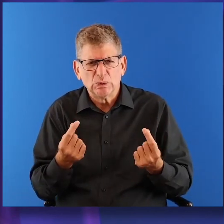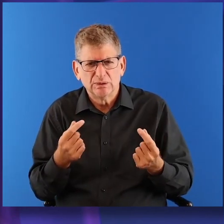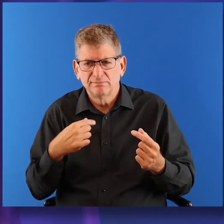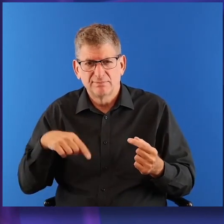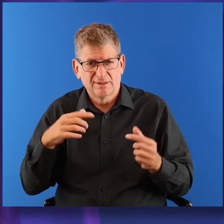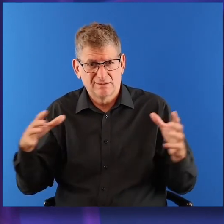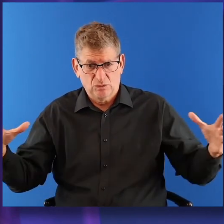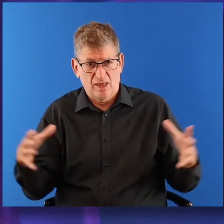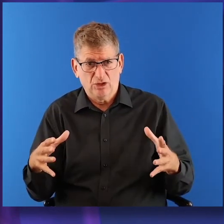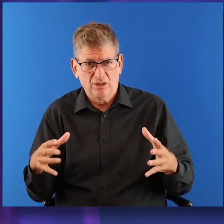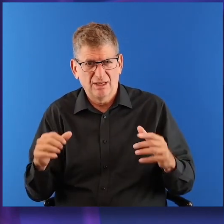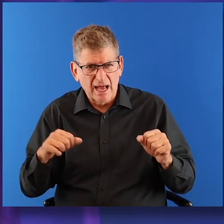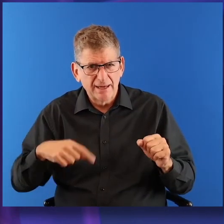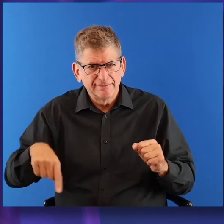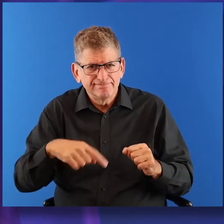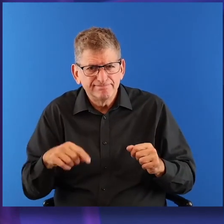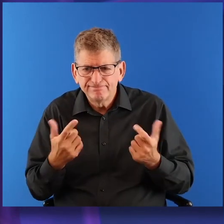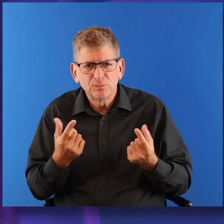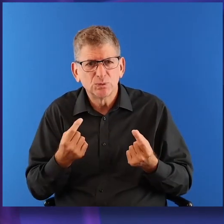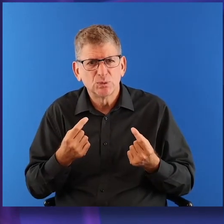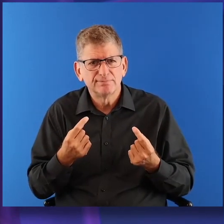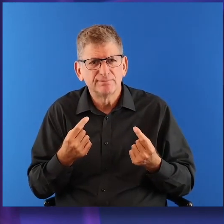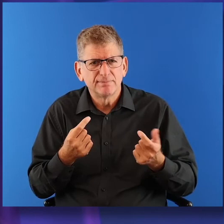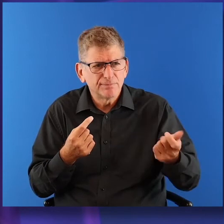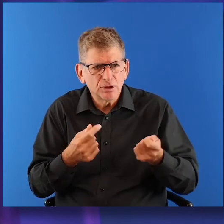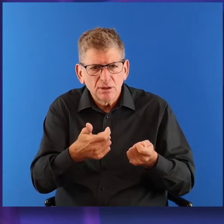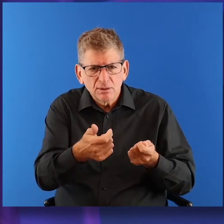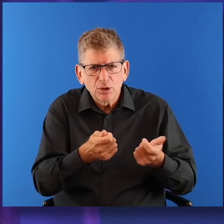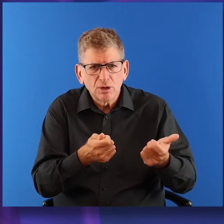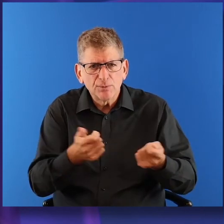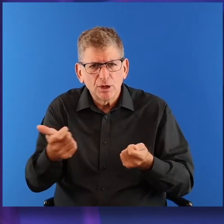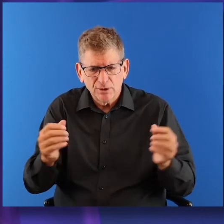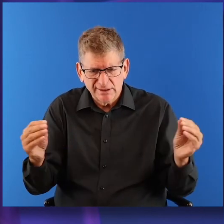What we've done together has been to pull